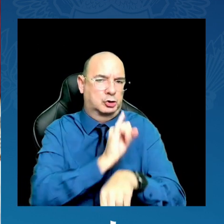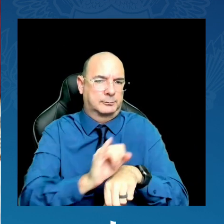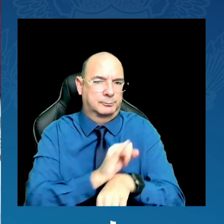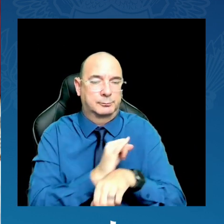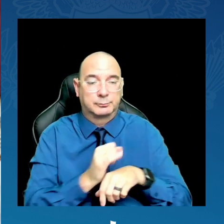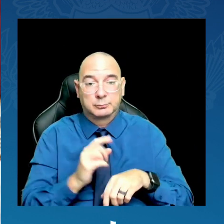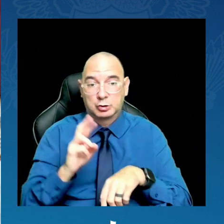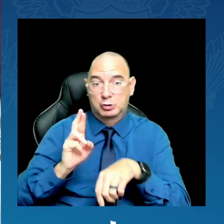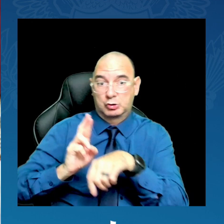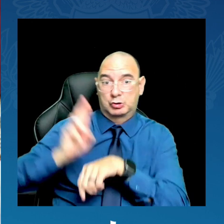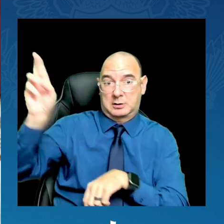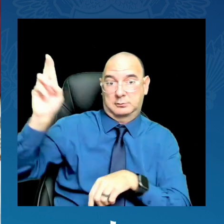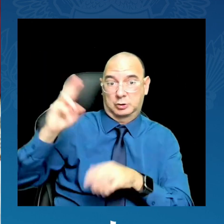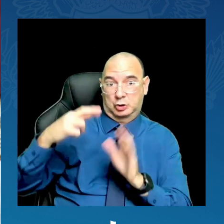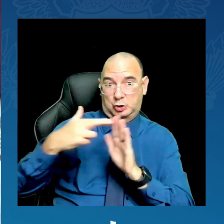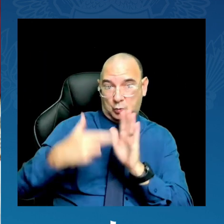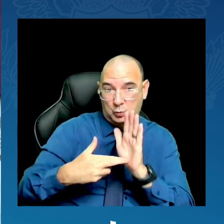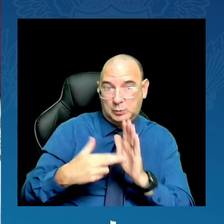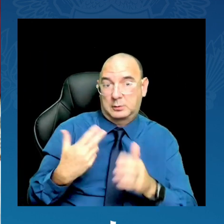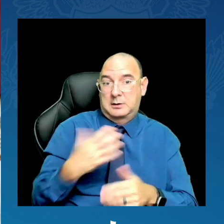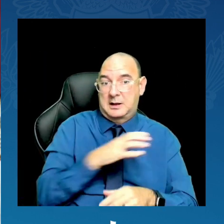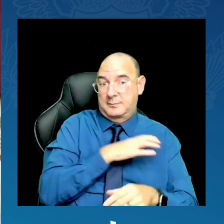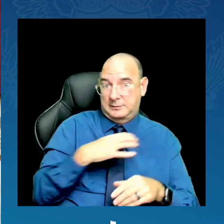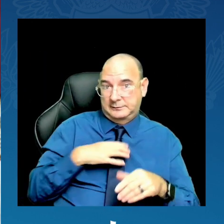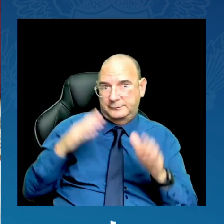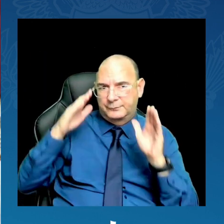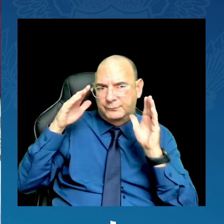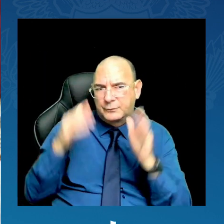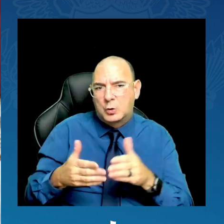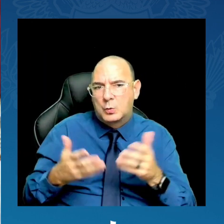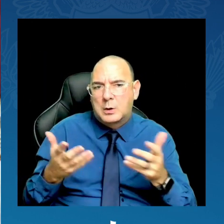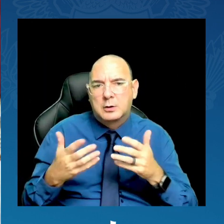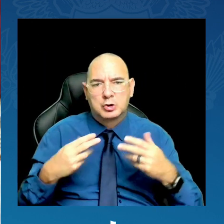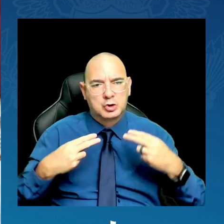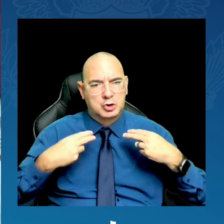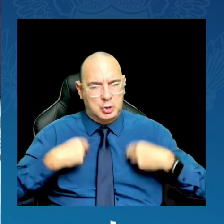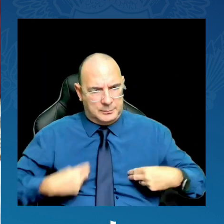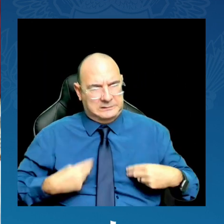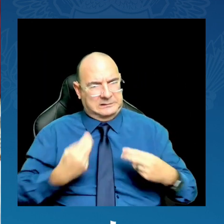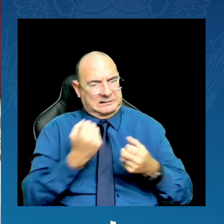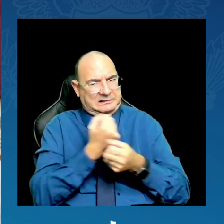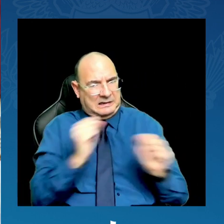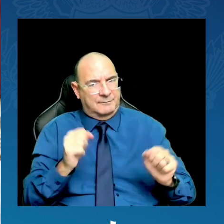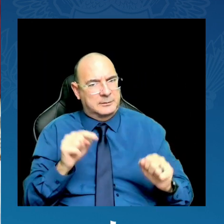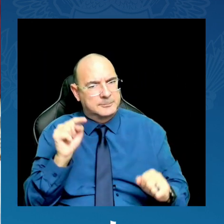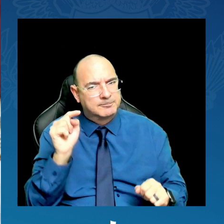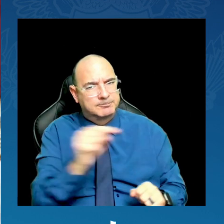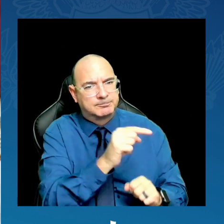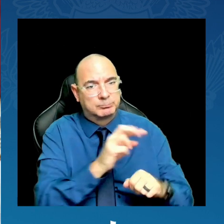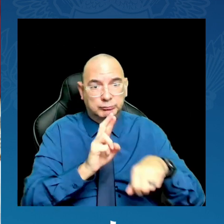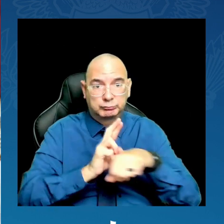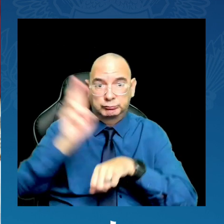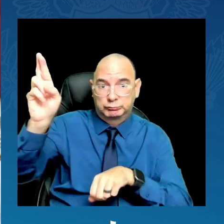on commercial human spaceflight. I want to thank you, Madam Vice President, for your leadership, and we look forward to that continued collaboration.